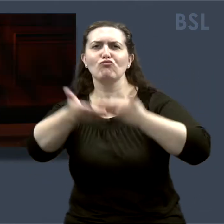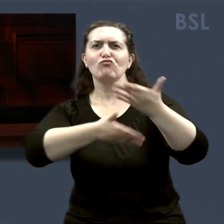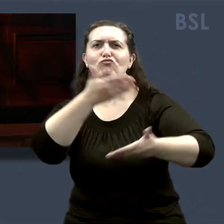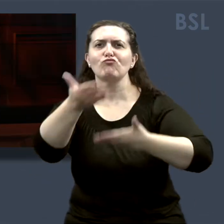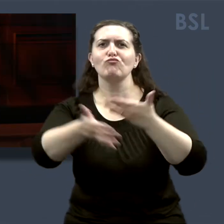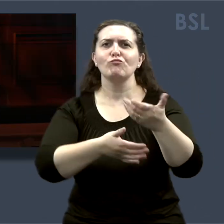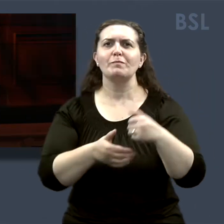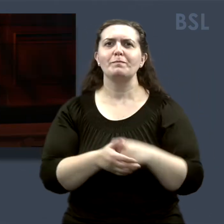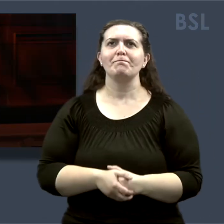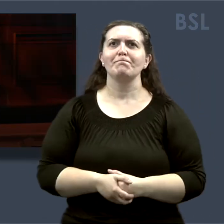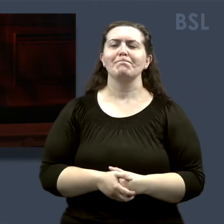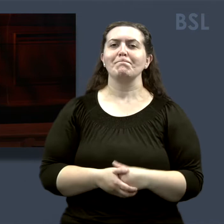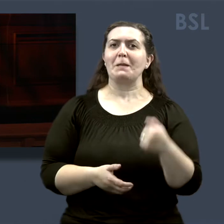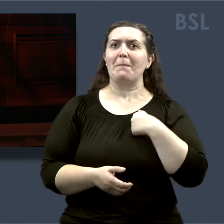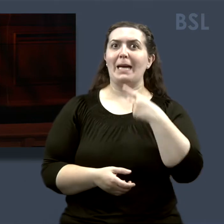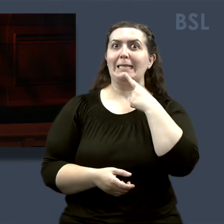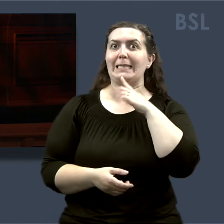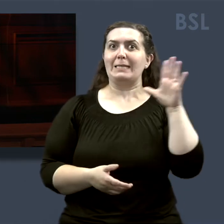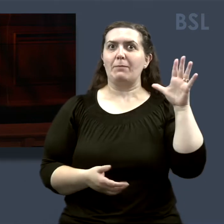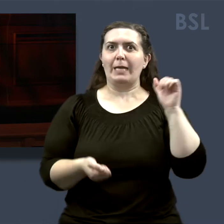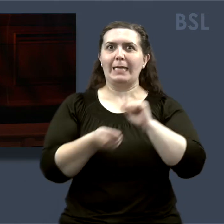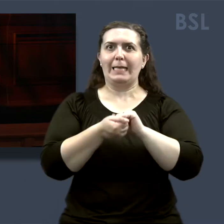How do I keep my testimony?